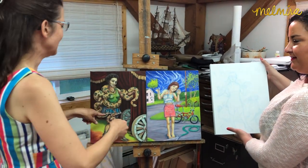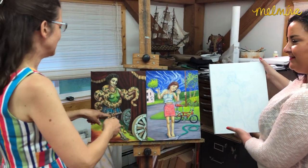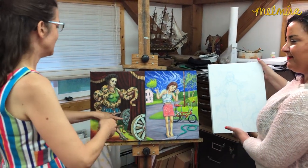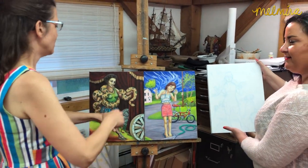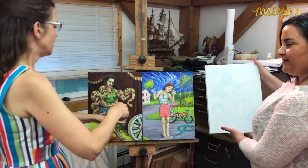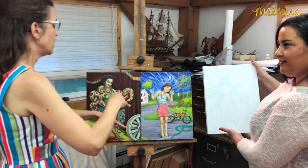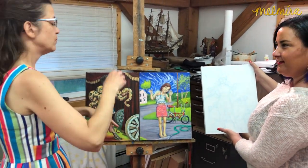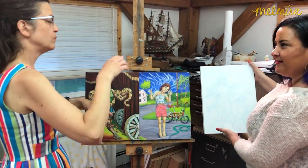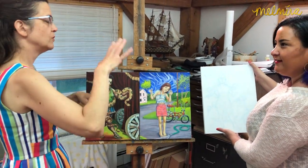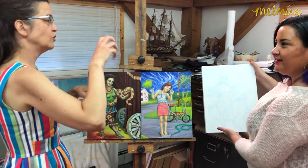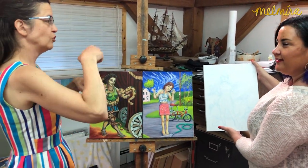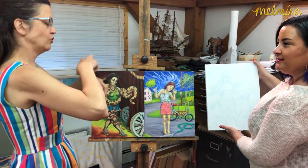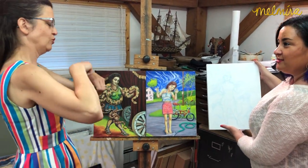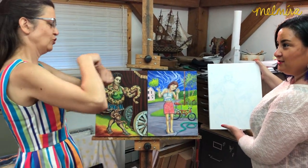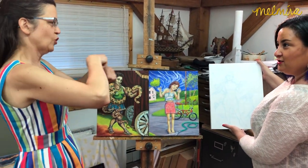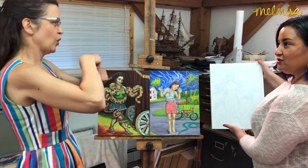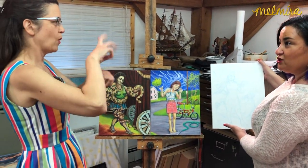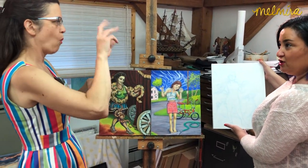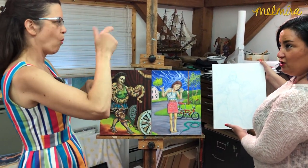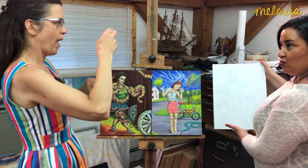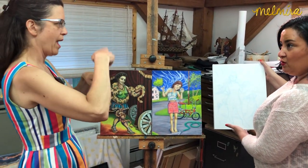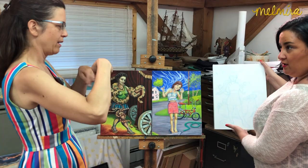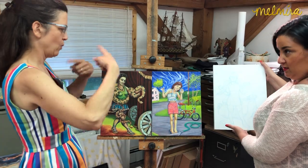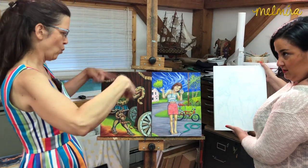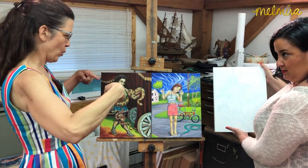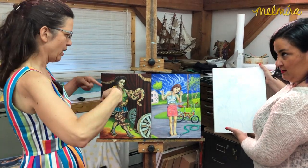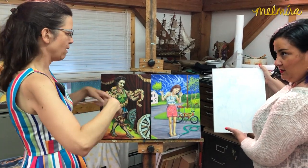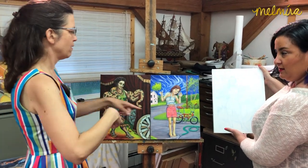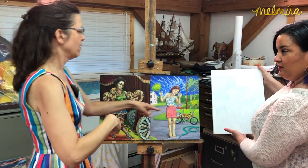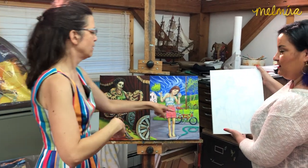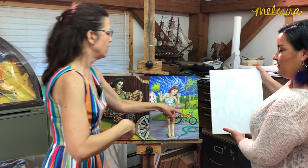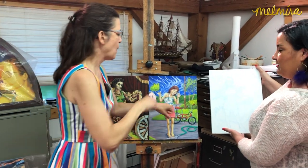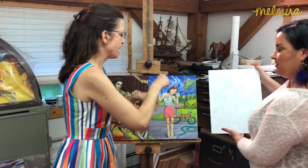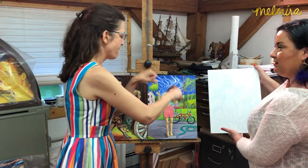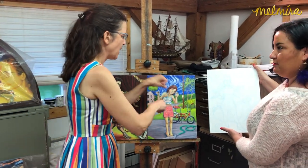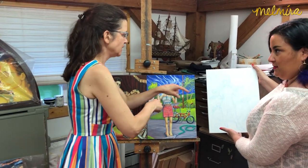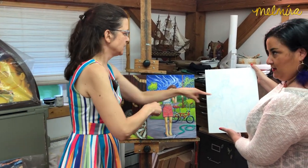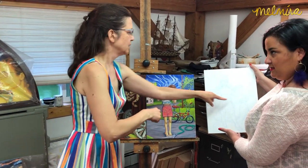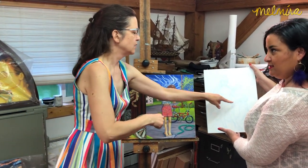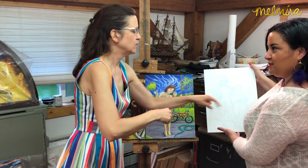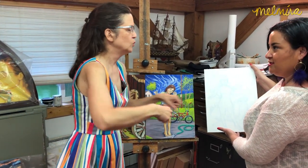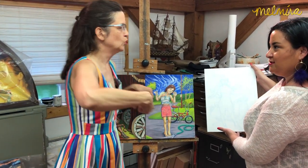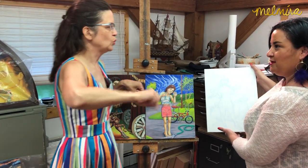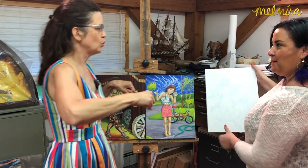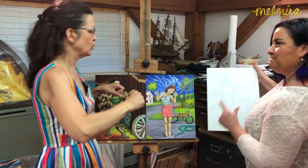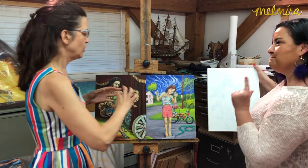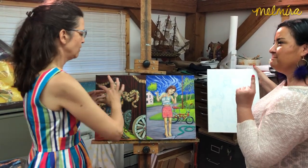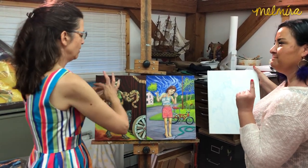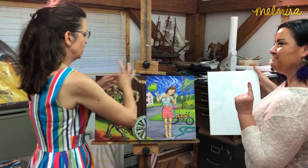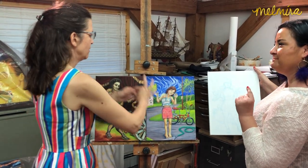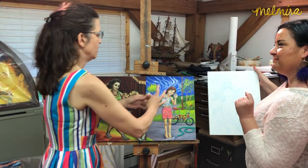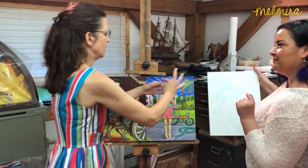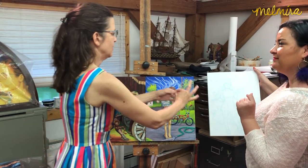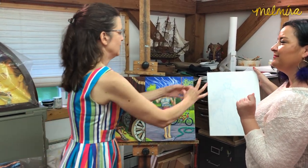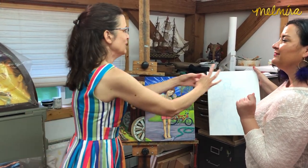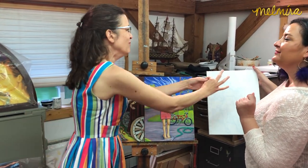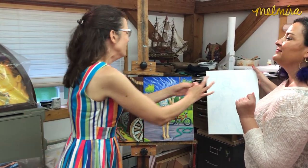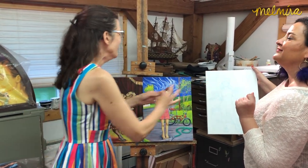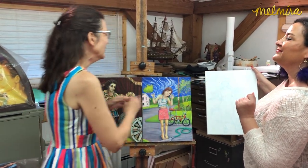The circus wagon on the wheels, the bicycle, and the scooter. They're all linked.